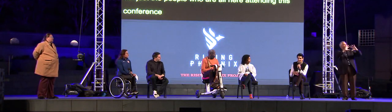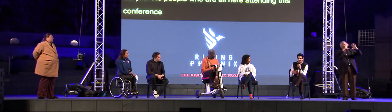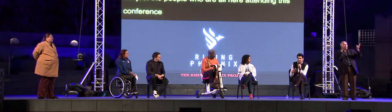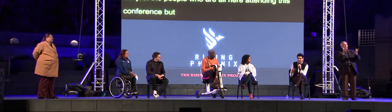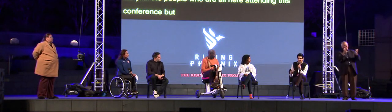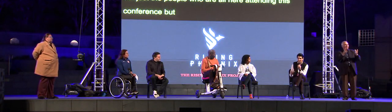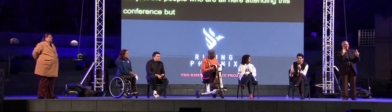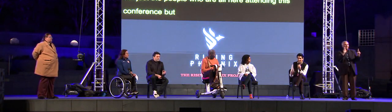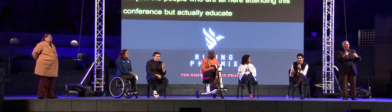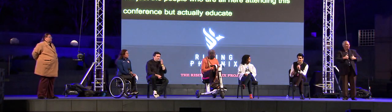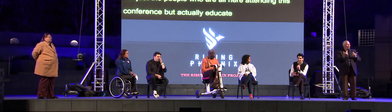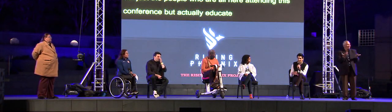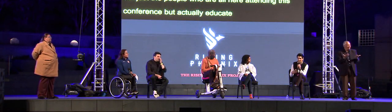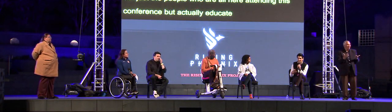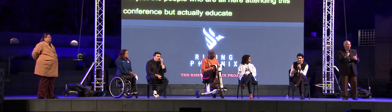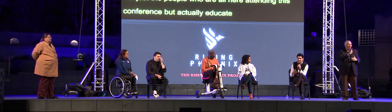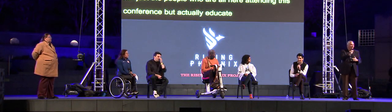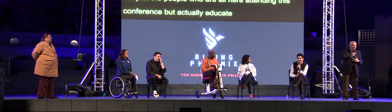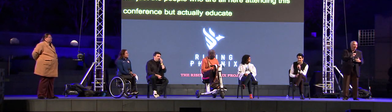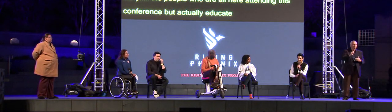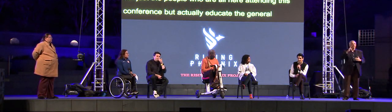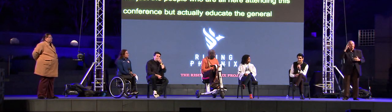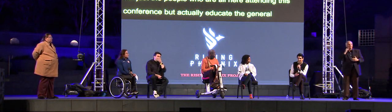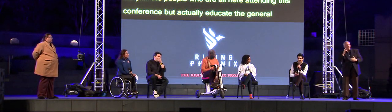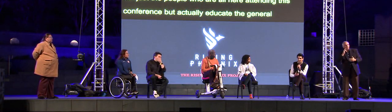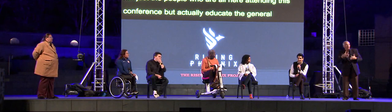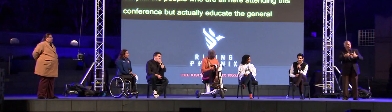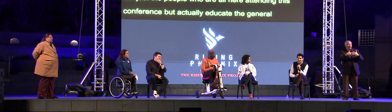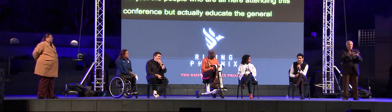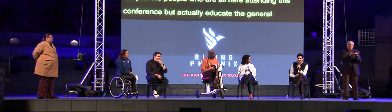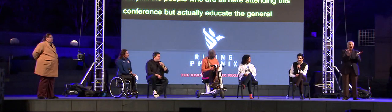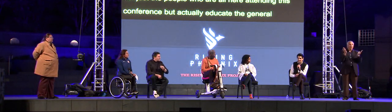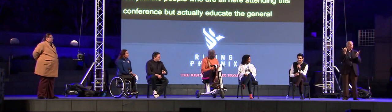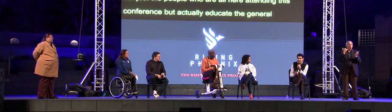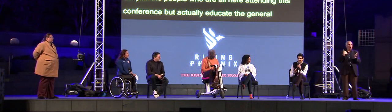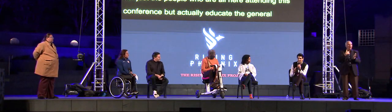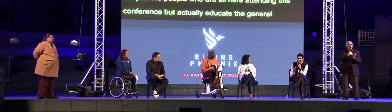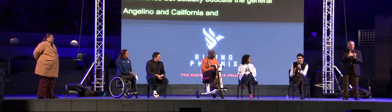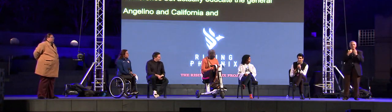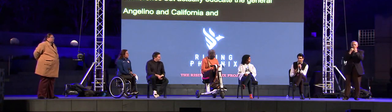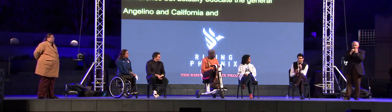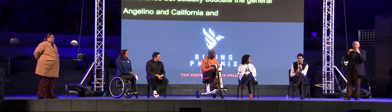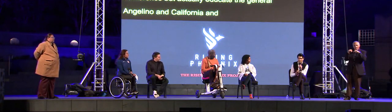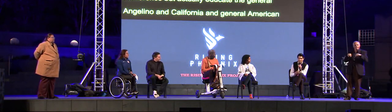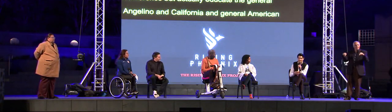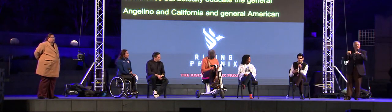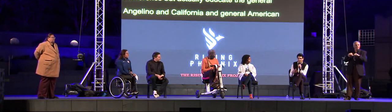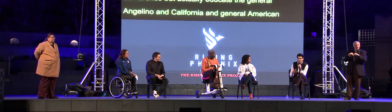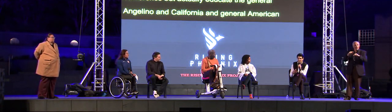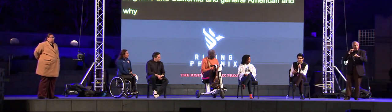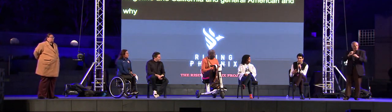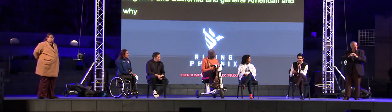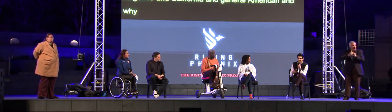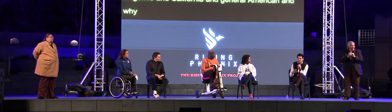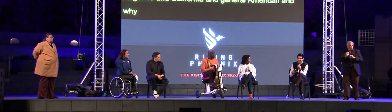the general Californian, and the general American why they should care. And I think we can do that in part by telling the stories,